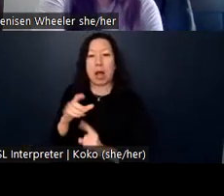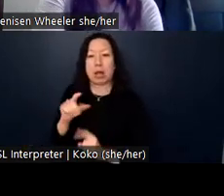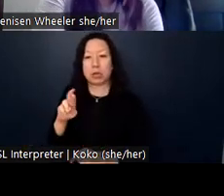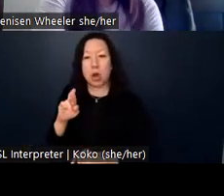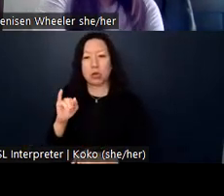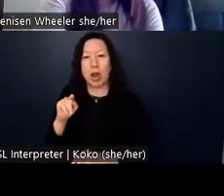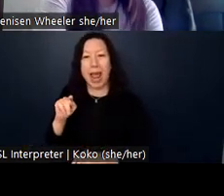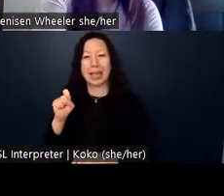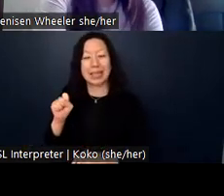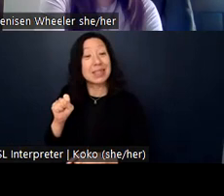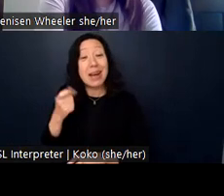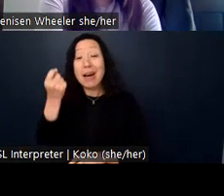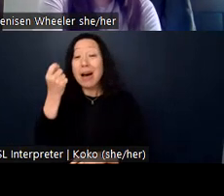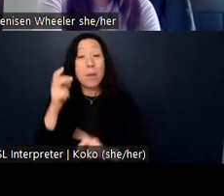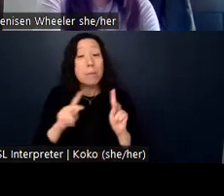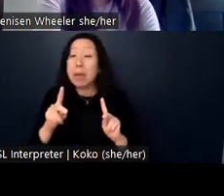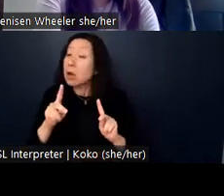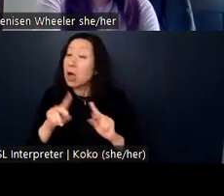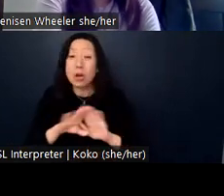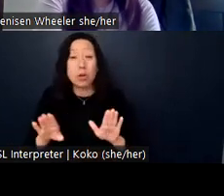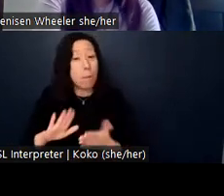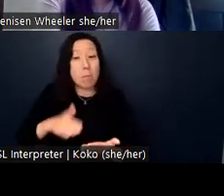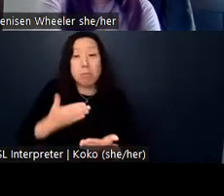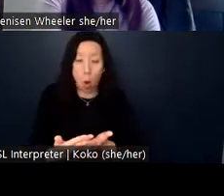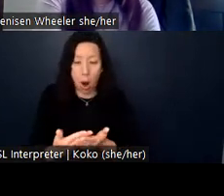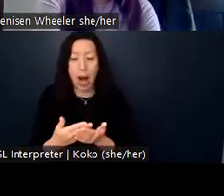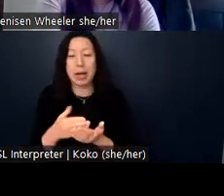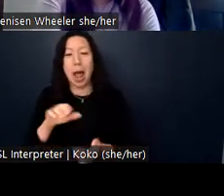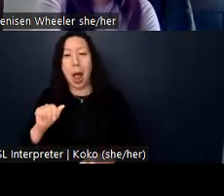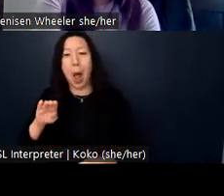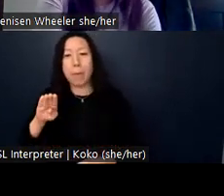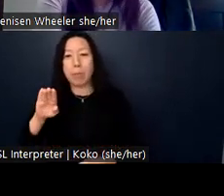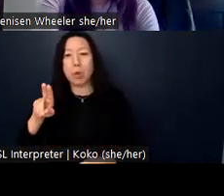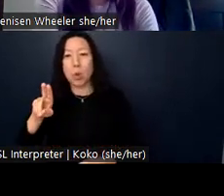people aren't born abusive right people aren't inherently born with this quality to need